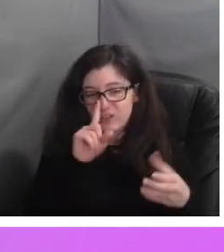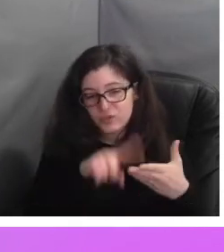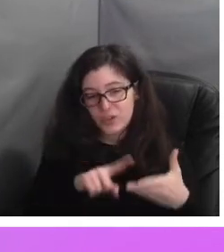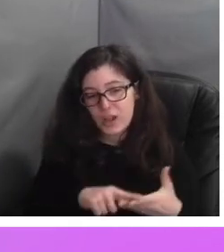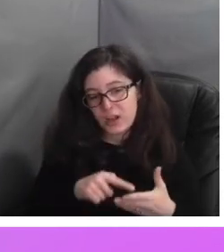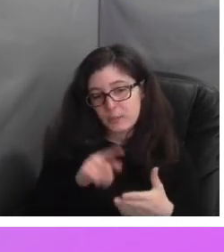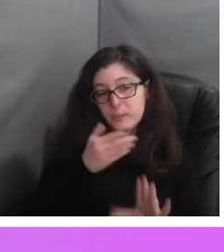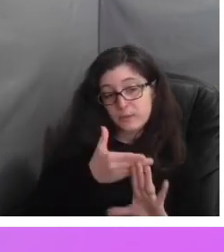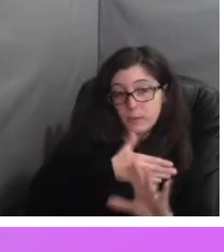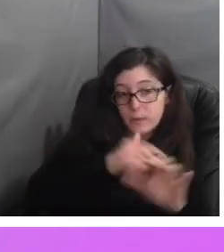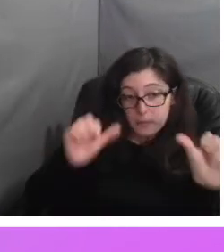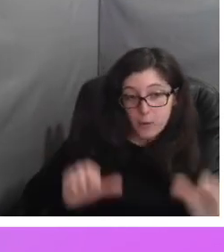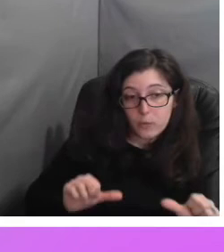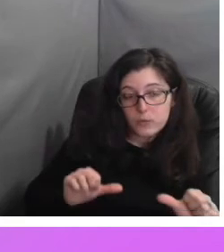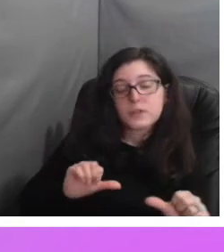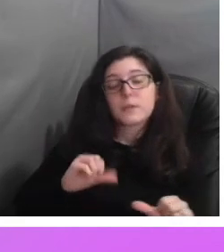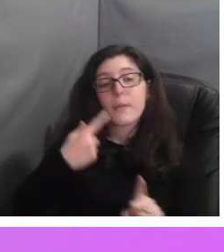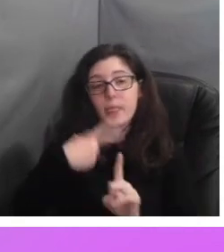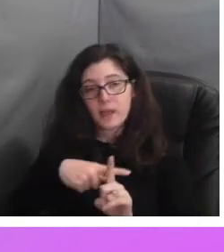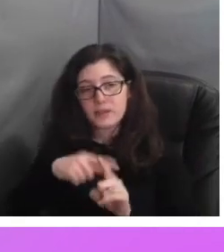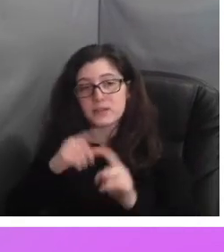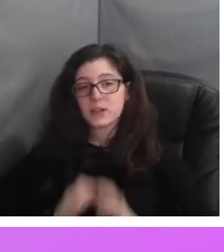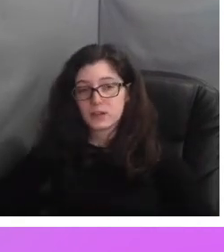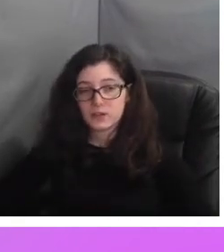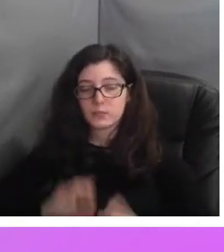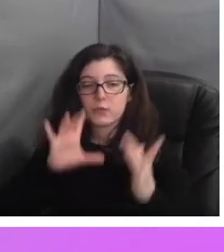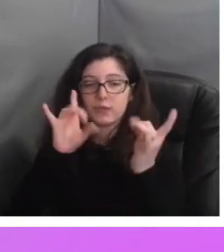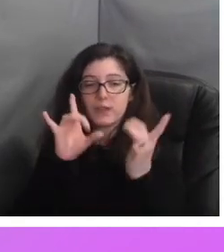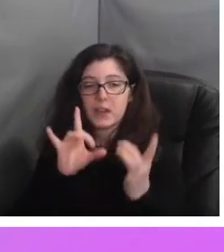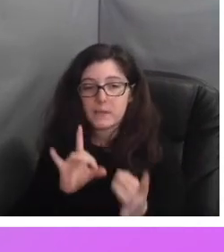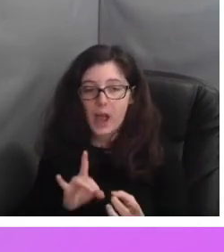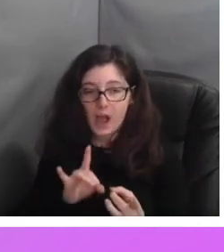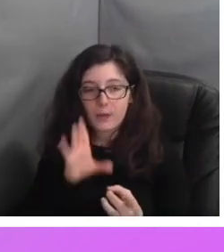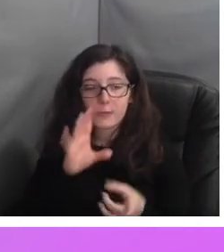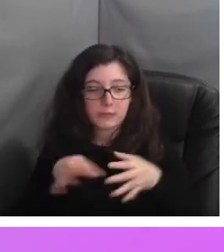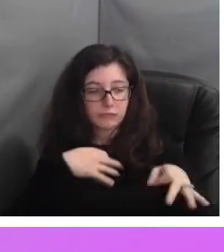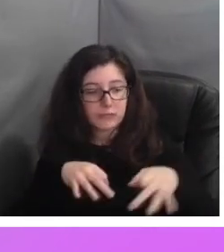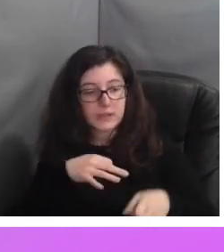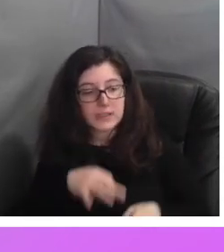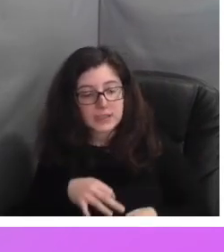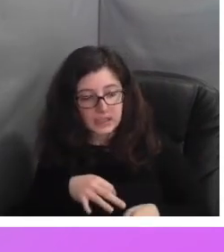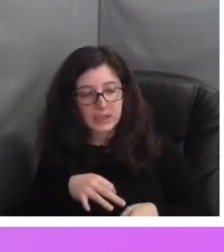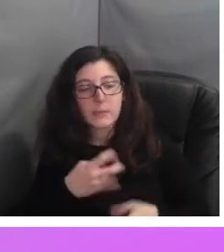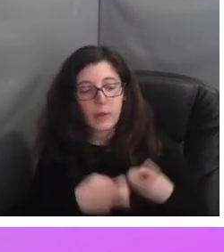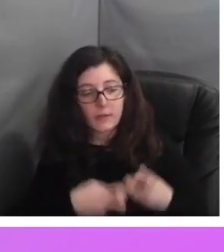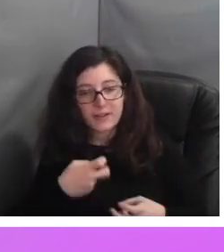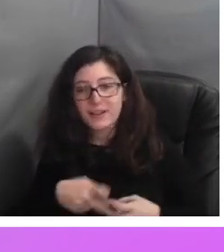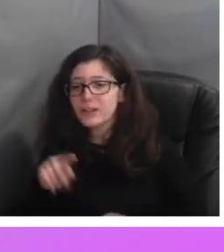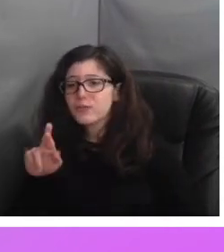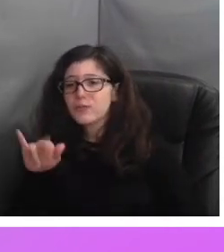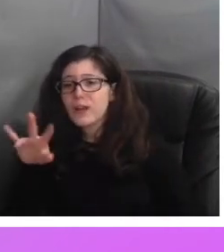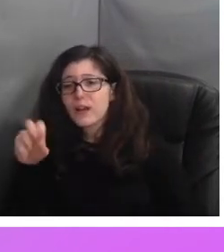who will tell you what your problems are. And Travis is making faces at me like I might be running out of time,